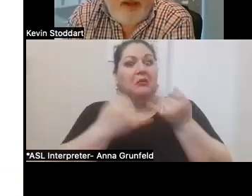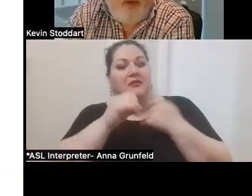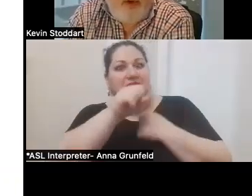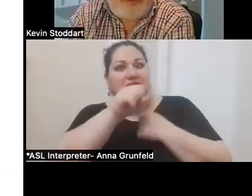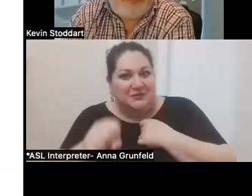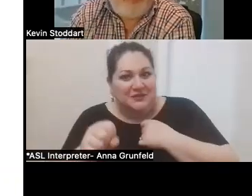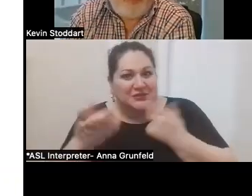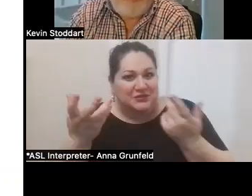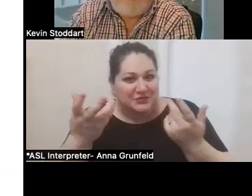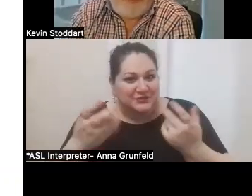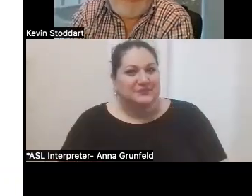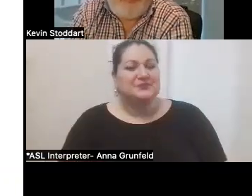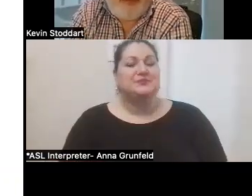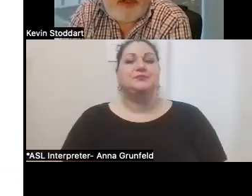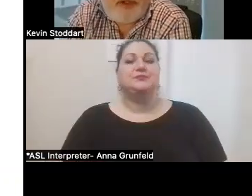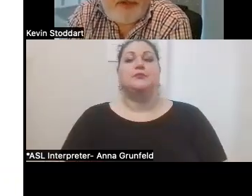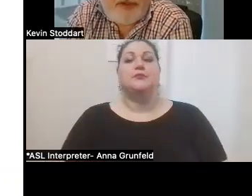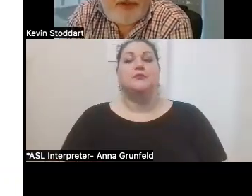What is the role of sensory issues?